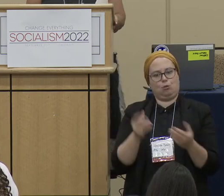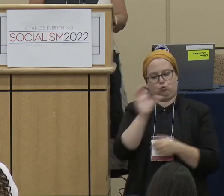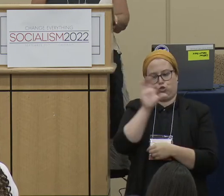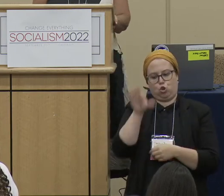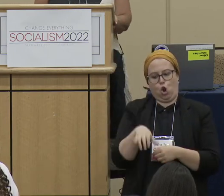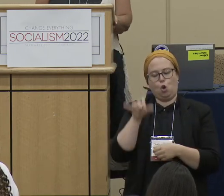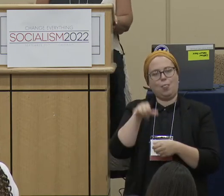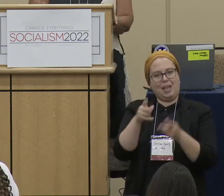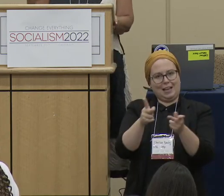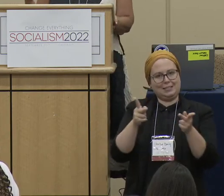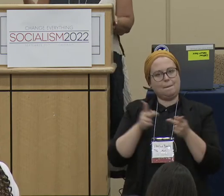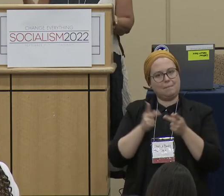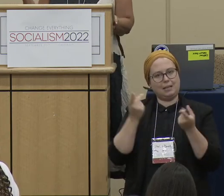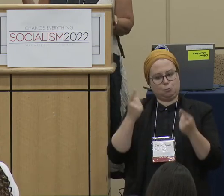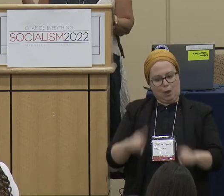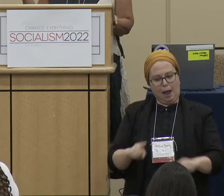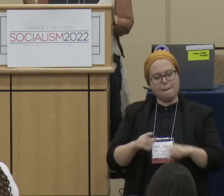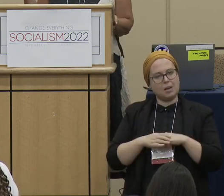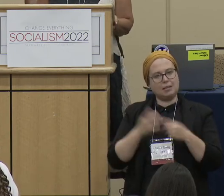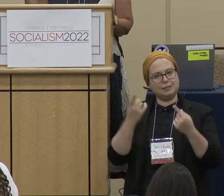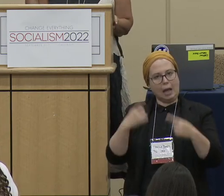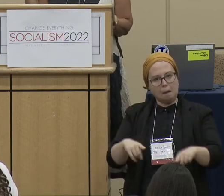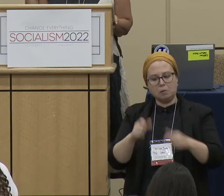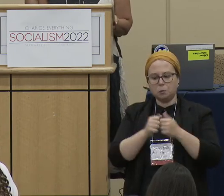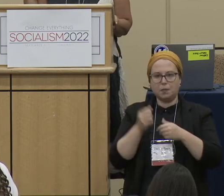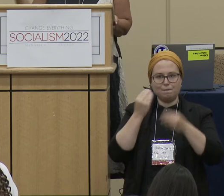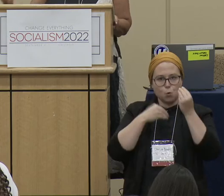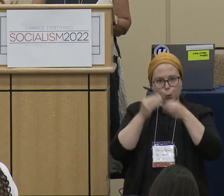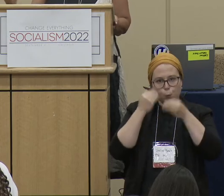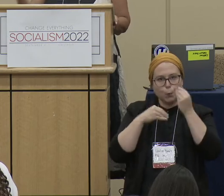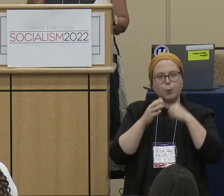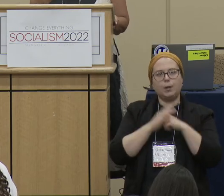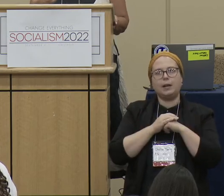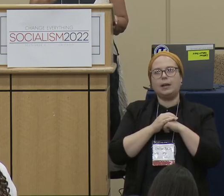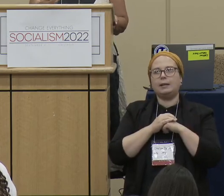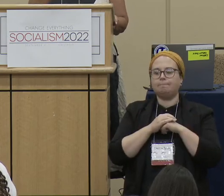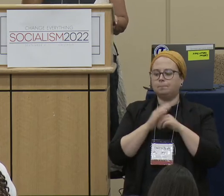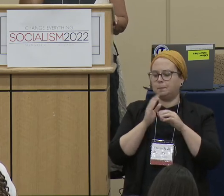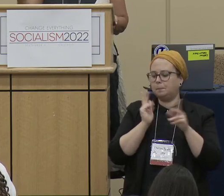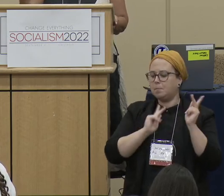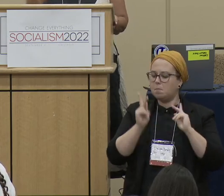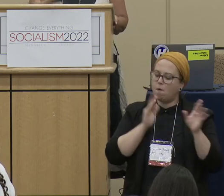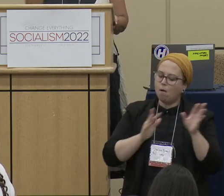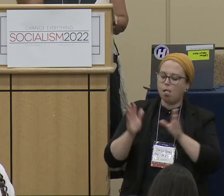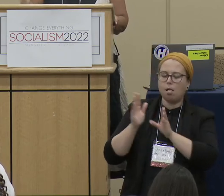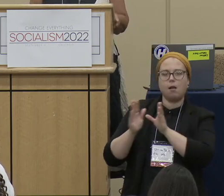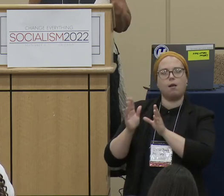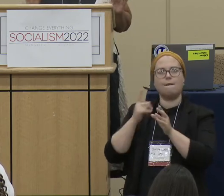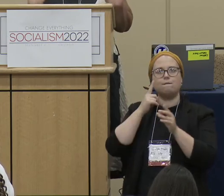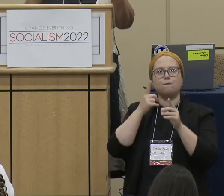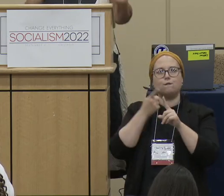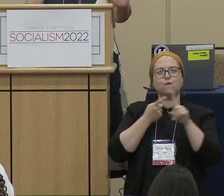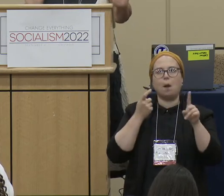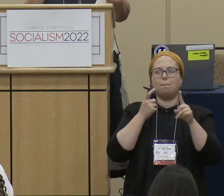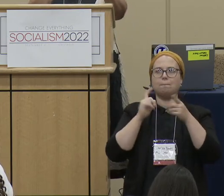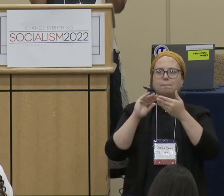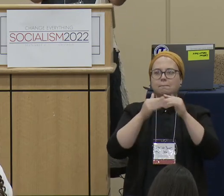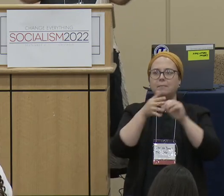The Breathing Room here in Chicago is a spot where a lot of that happens. And it often happens over food . And